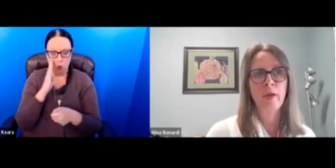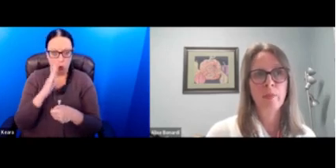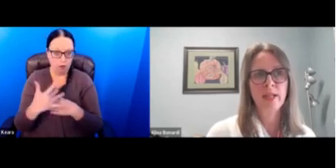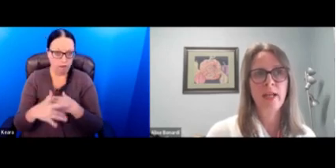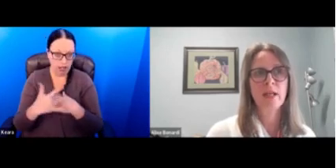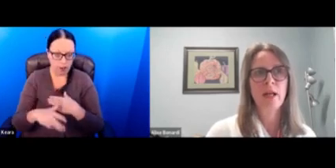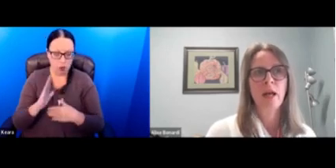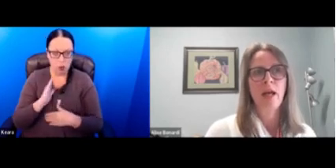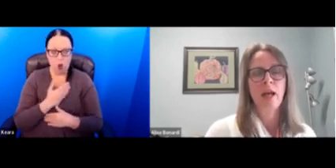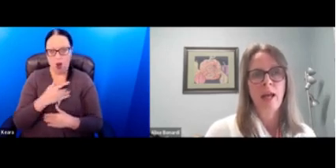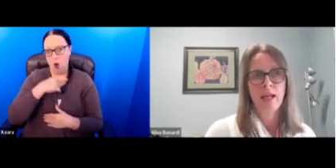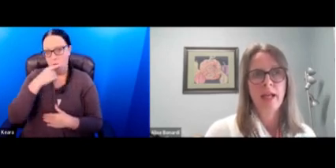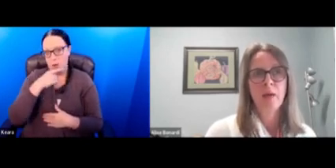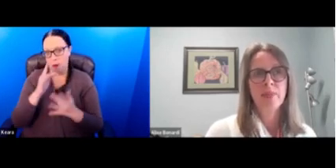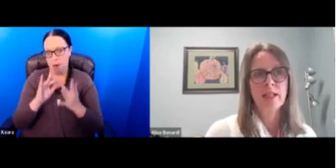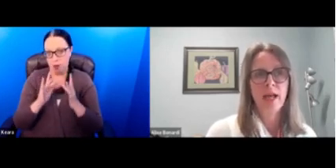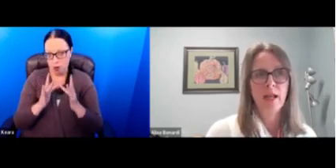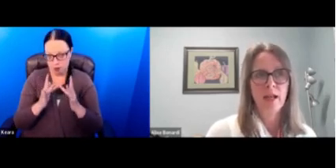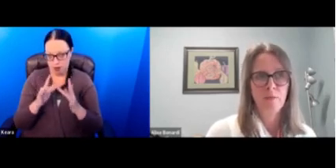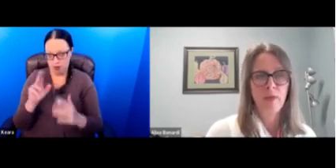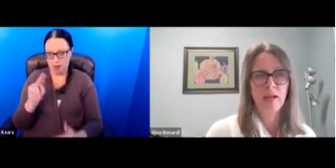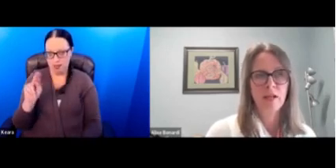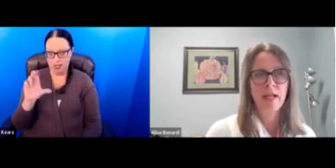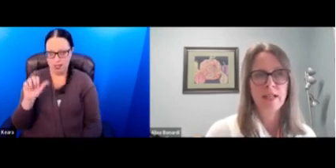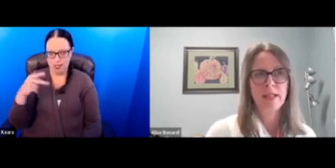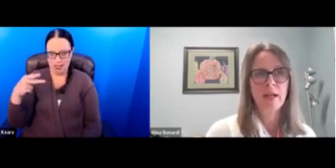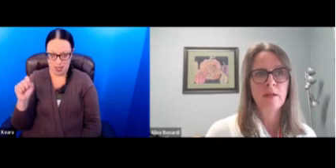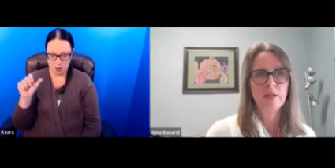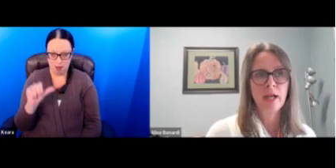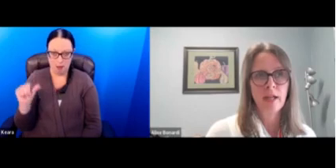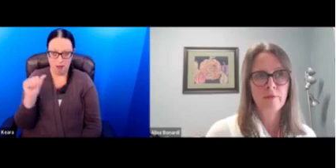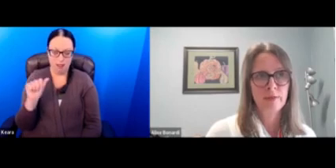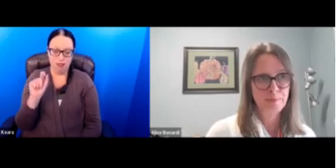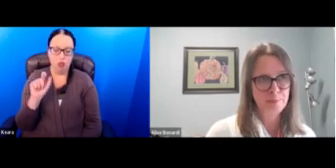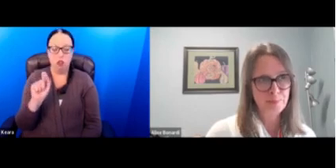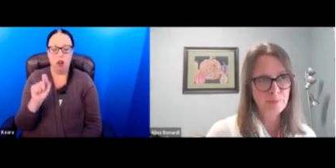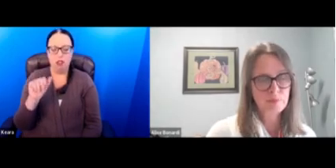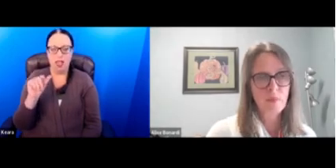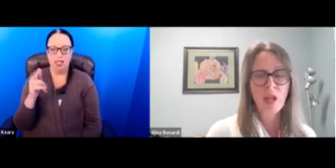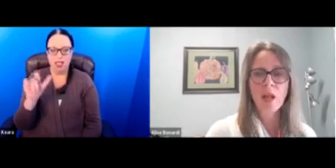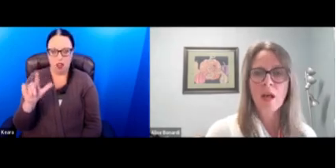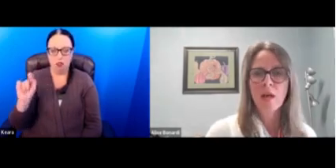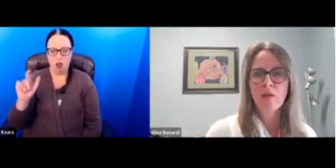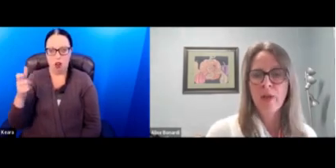website at ncapps.acl.gov If we